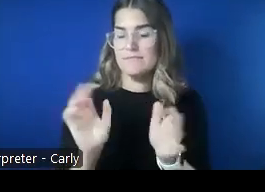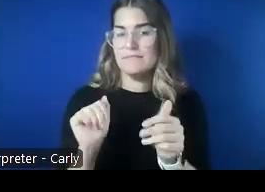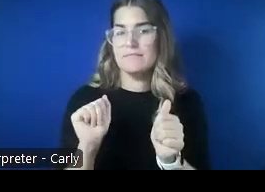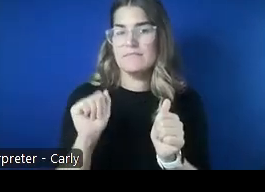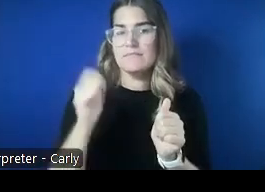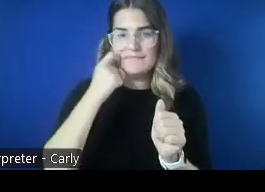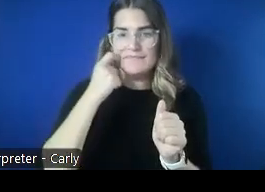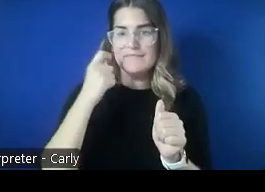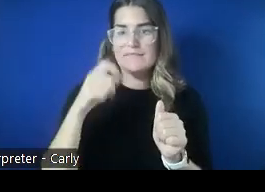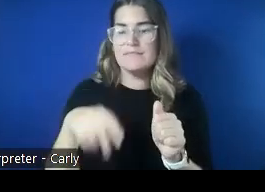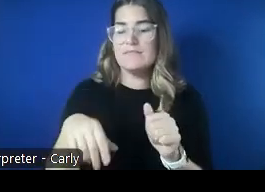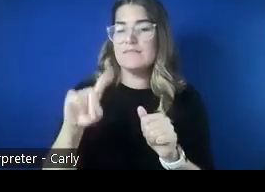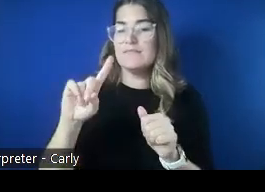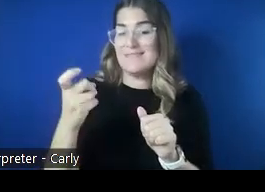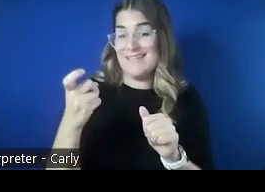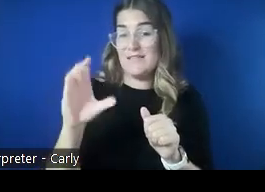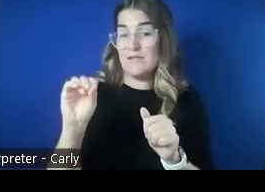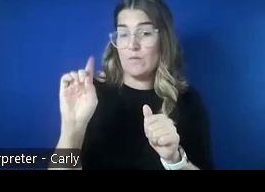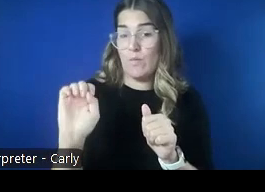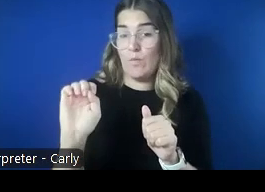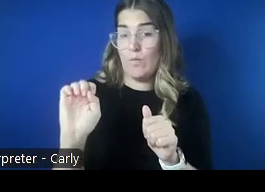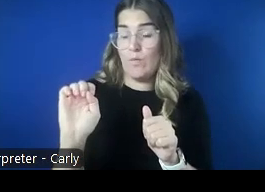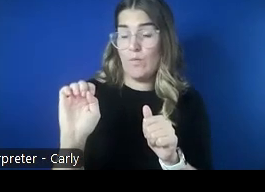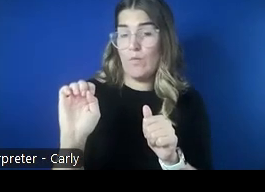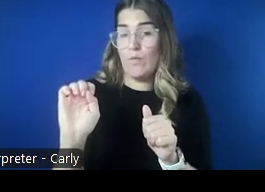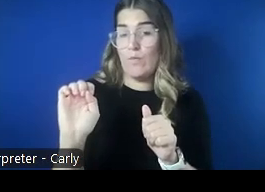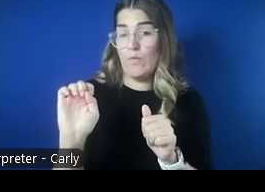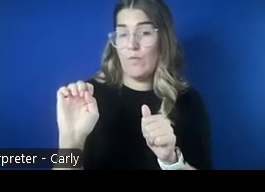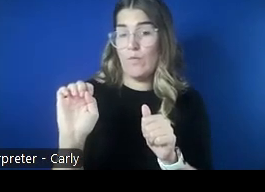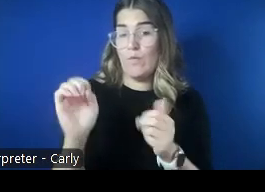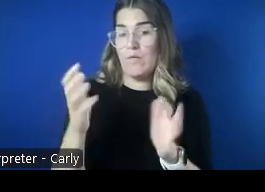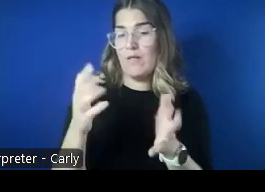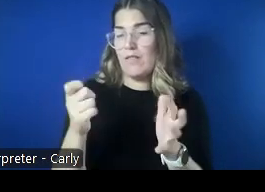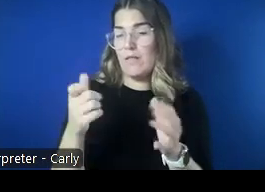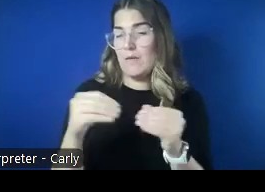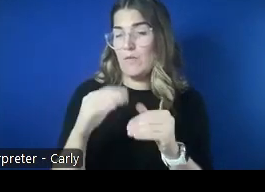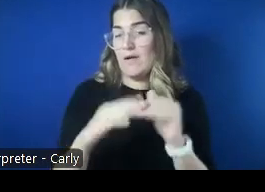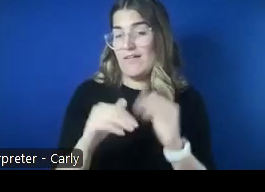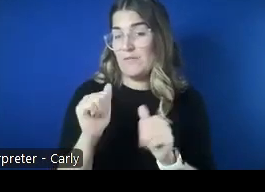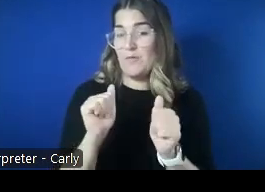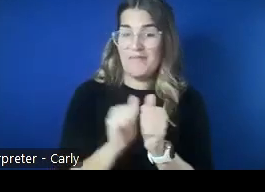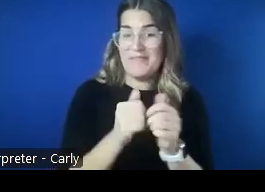a diagnostic code that feels more comfortable with babies than depressive disorder for example